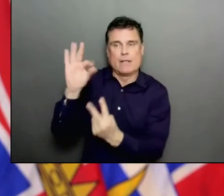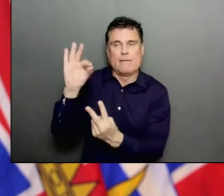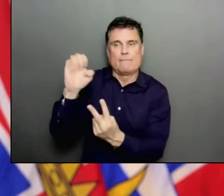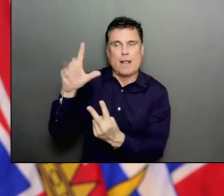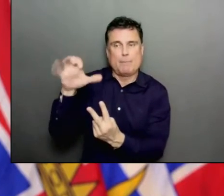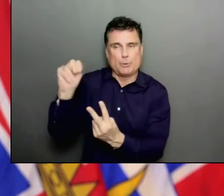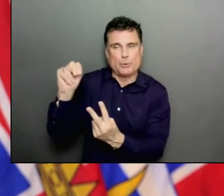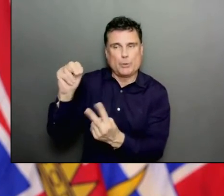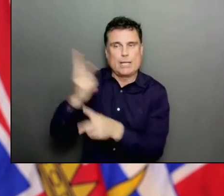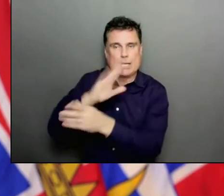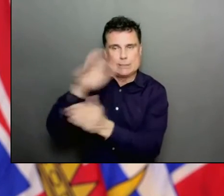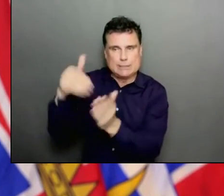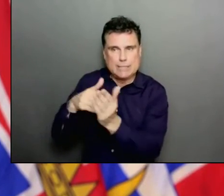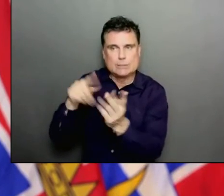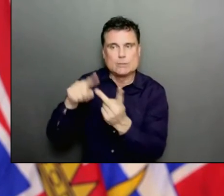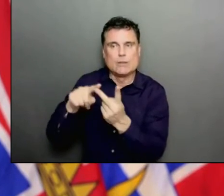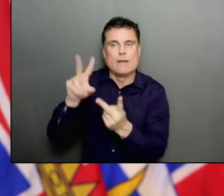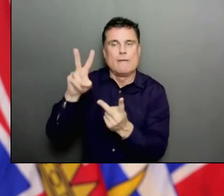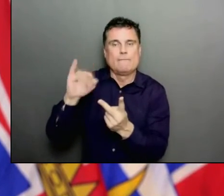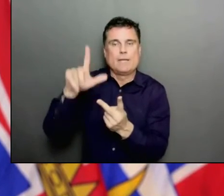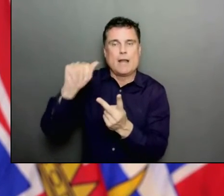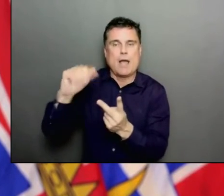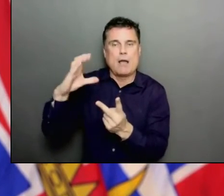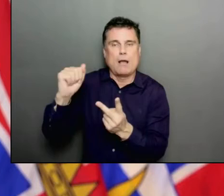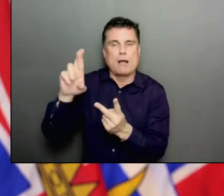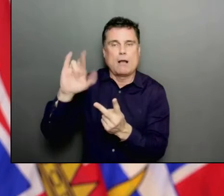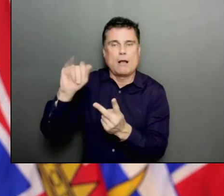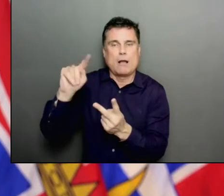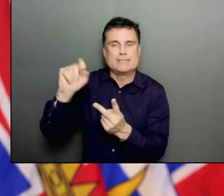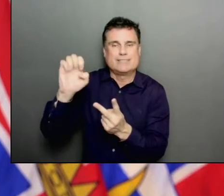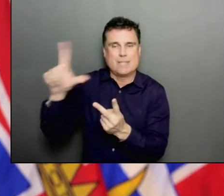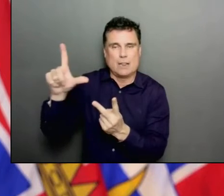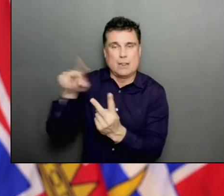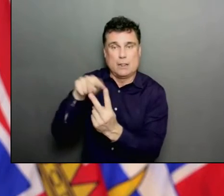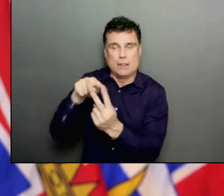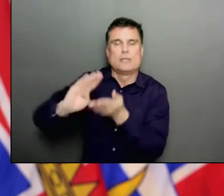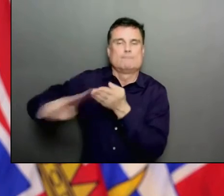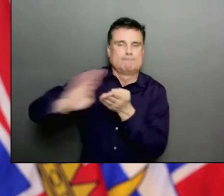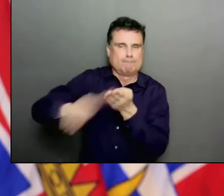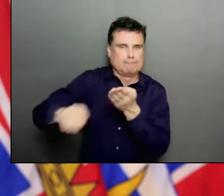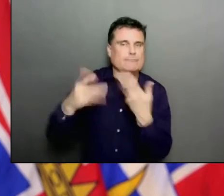care. That leaves us with 55 active outbreaks, six in acute care, in long-term